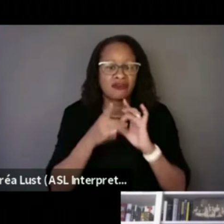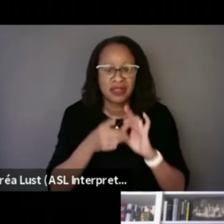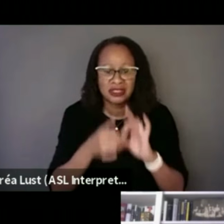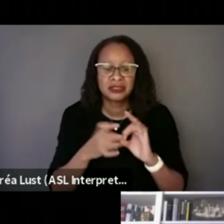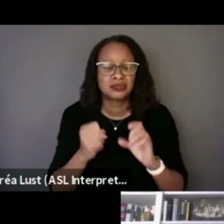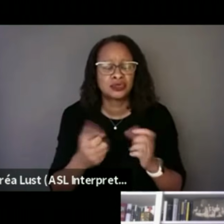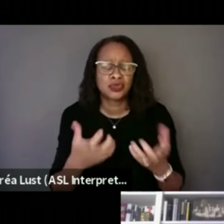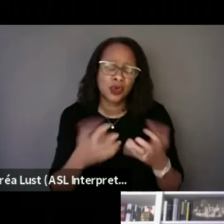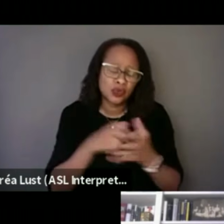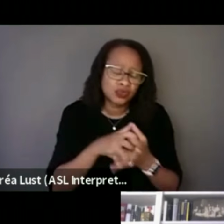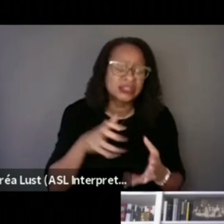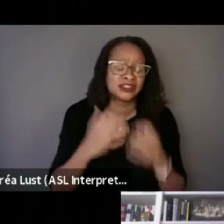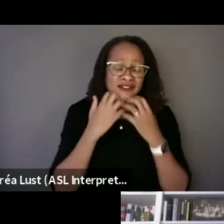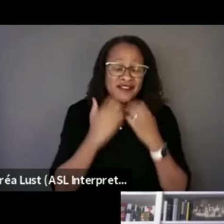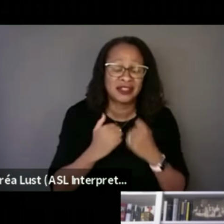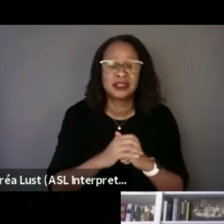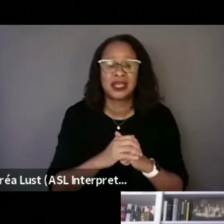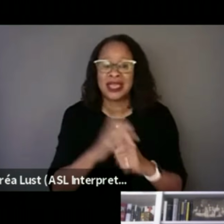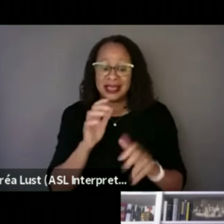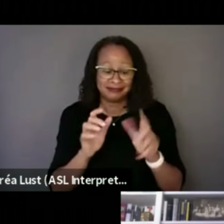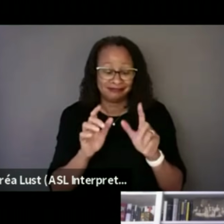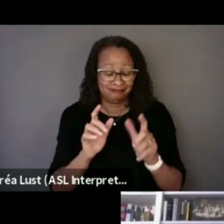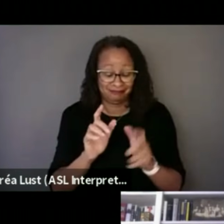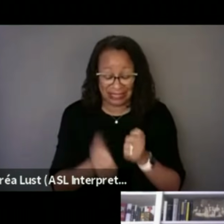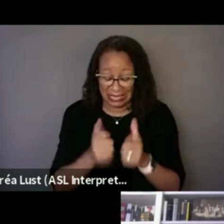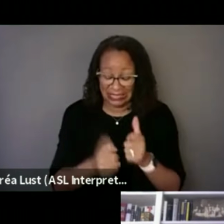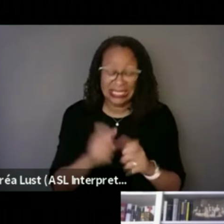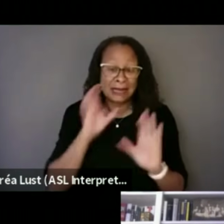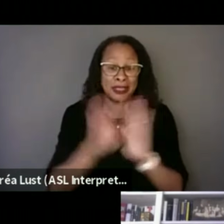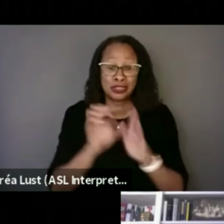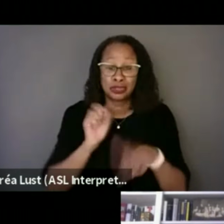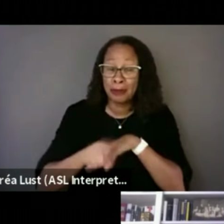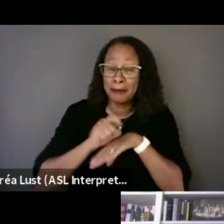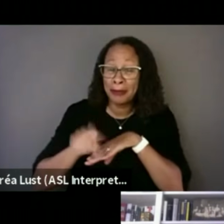and texting of photos. And we just, we're all part of lives